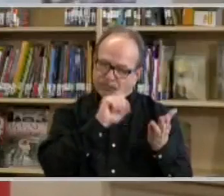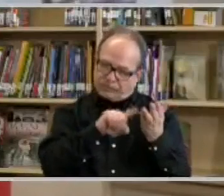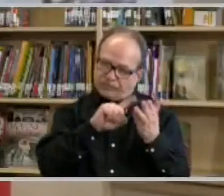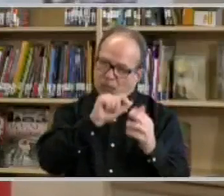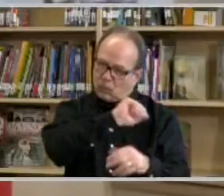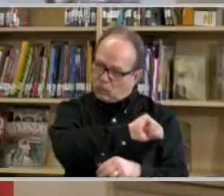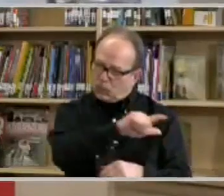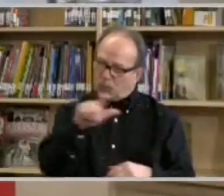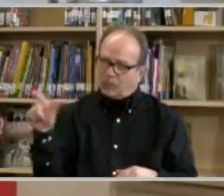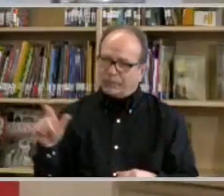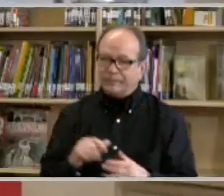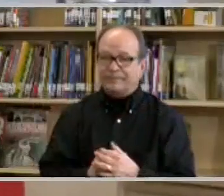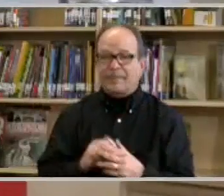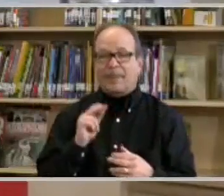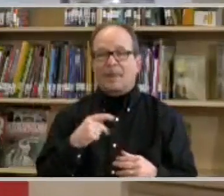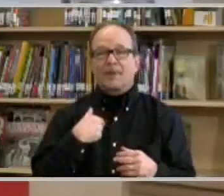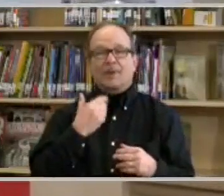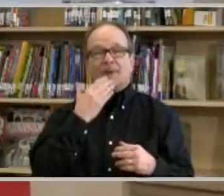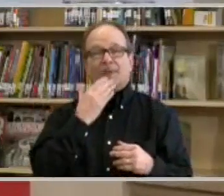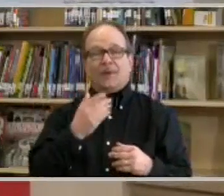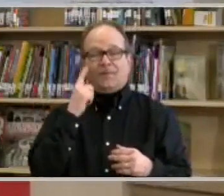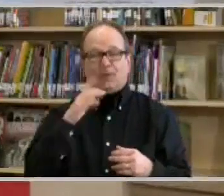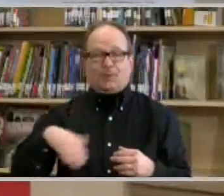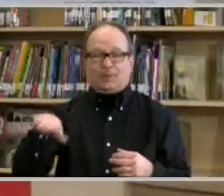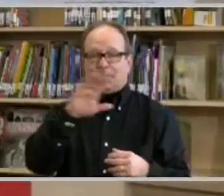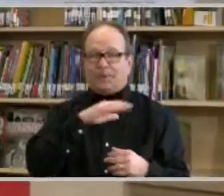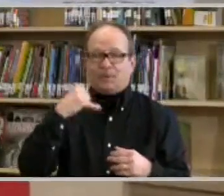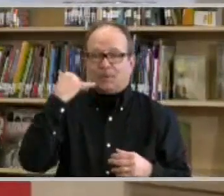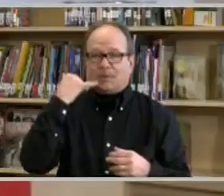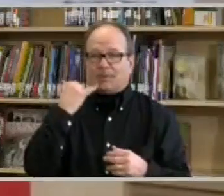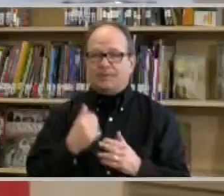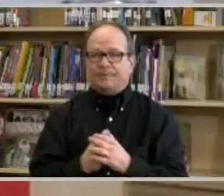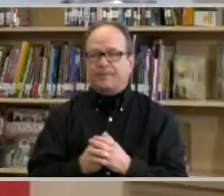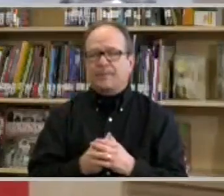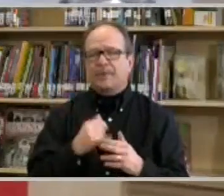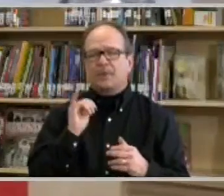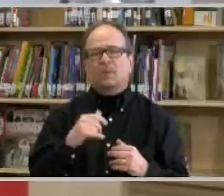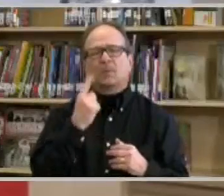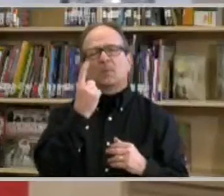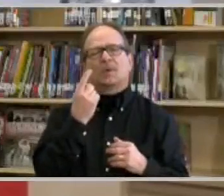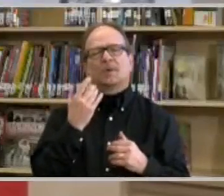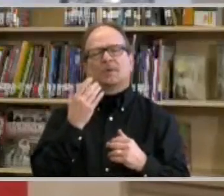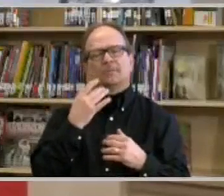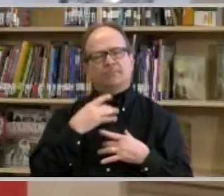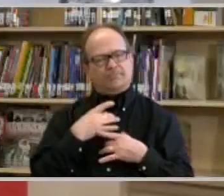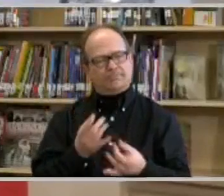I WANT TO THANK YOU, I WANT TO THANK YOU THERE CALLING ABOUT THAT. FOR CALLING ABOUT THAT. AND ONE THING THAT'S BEEN, AND